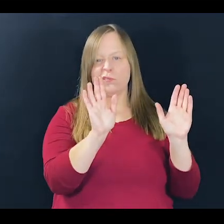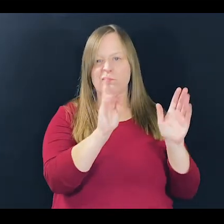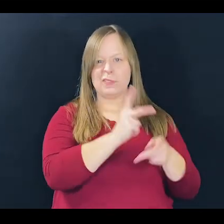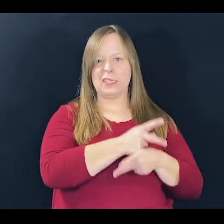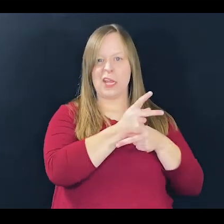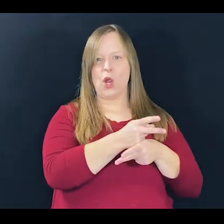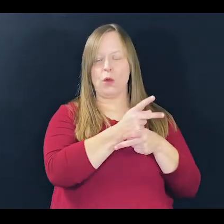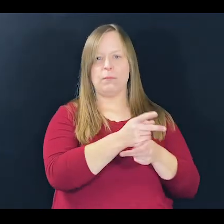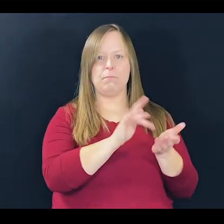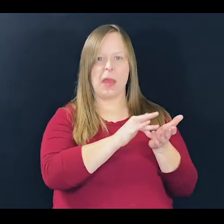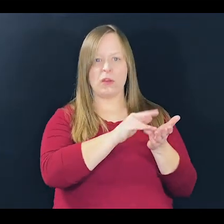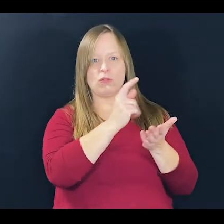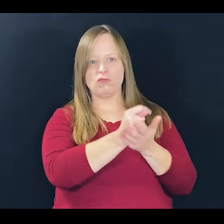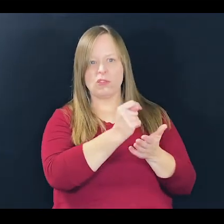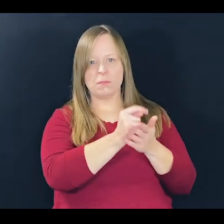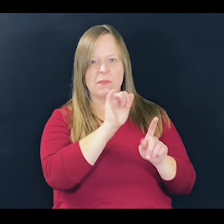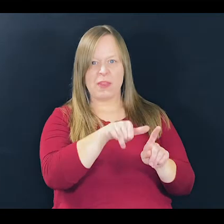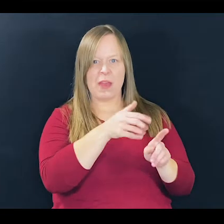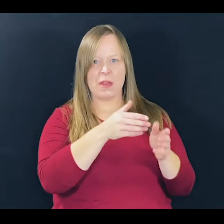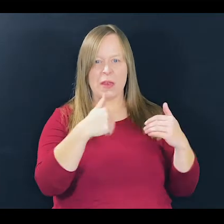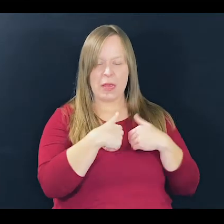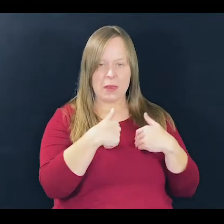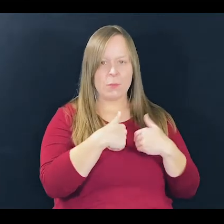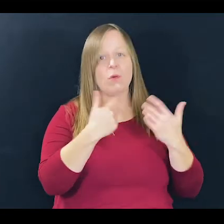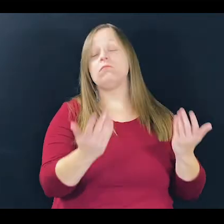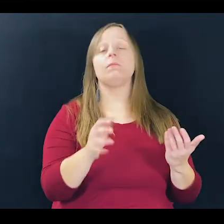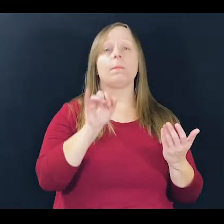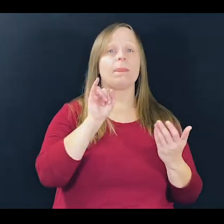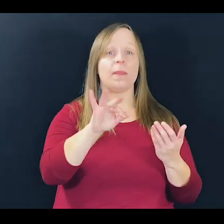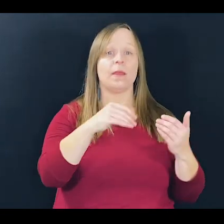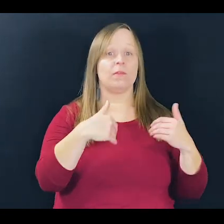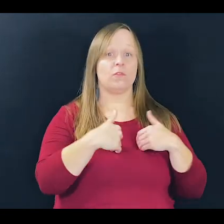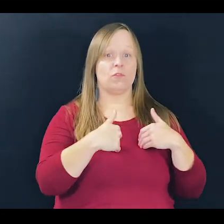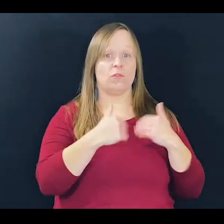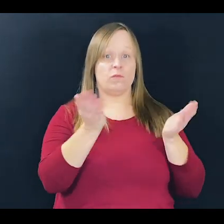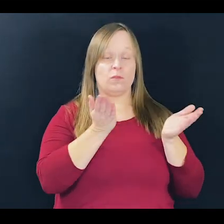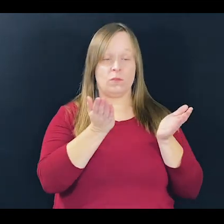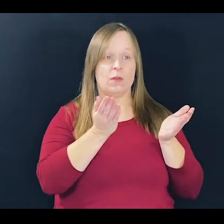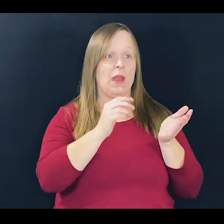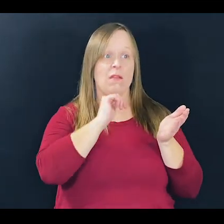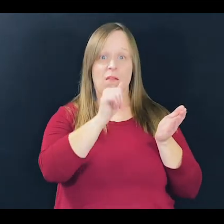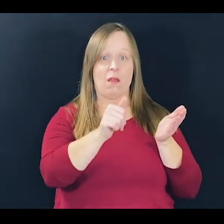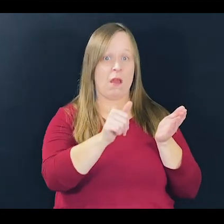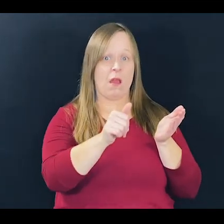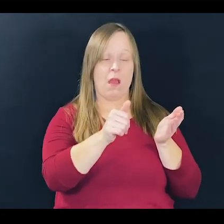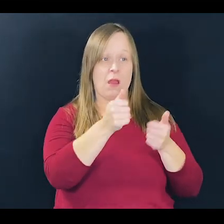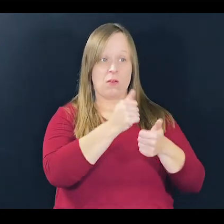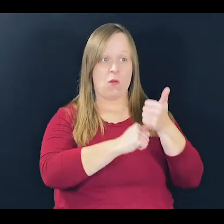and medical treatment of the animal. And, if this service animal is not under the